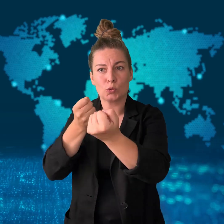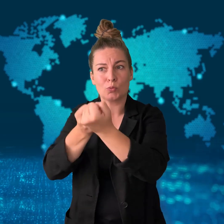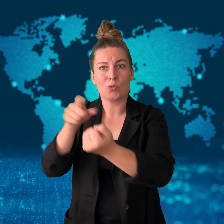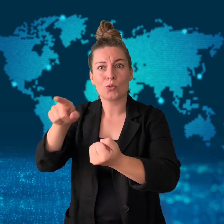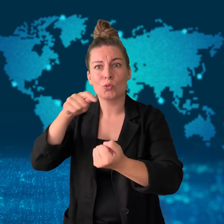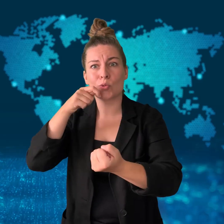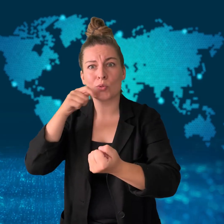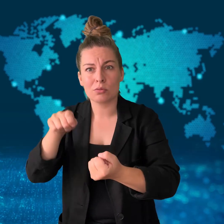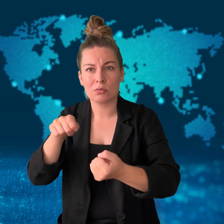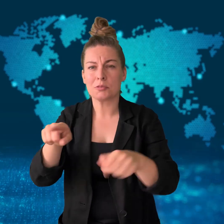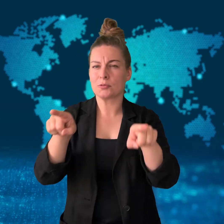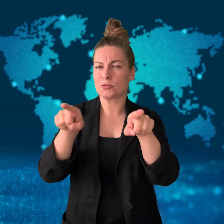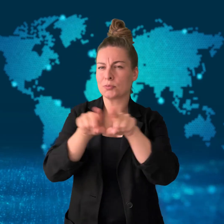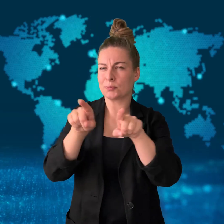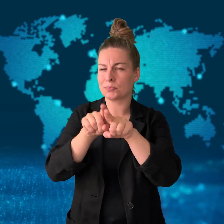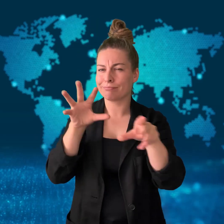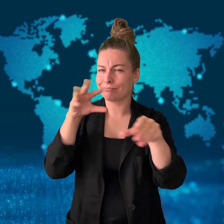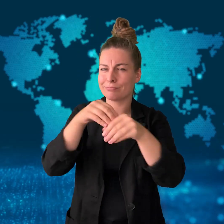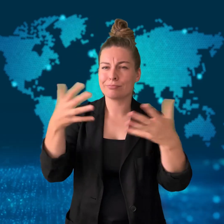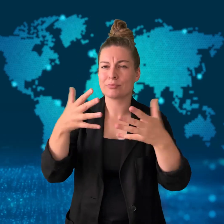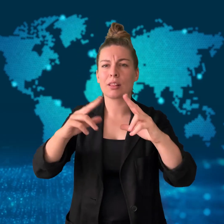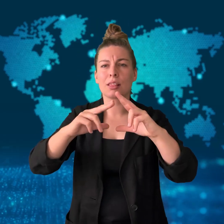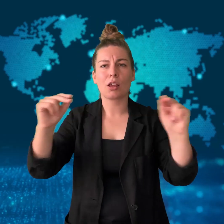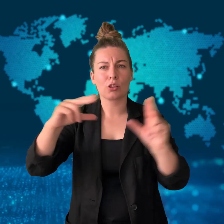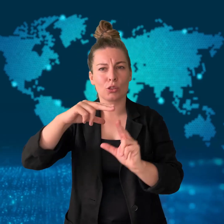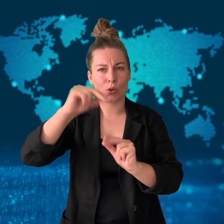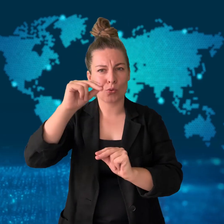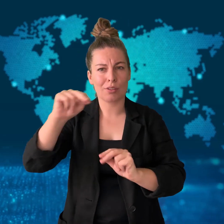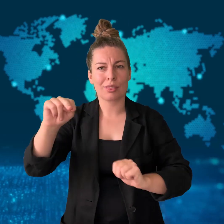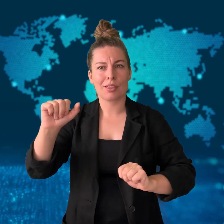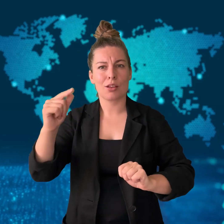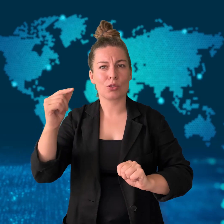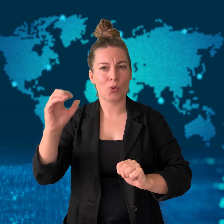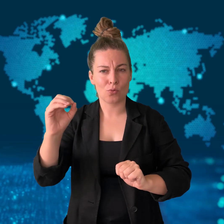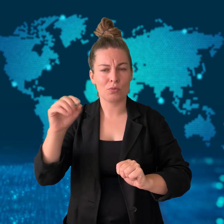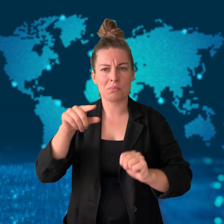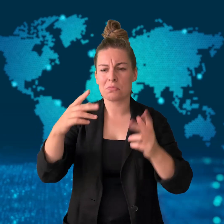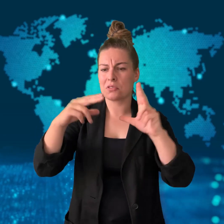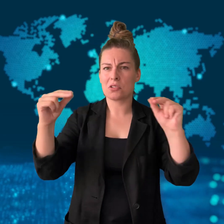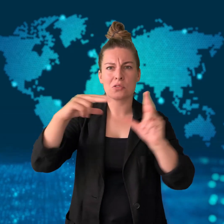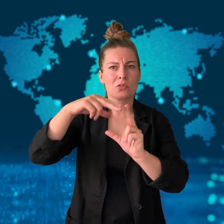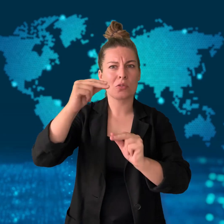His comments focused on Ukraine's Western supporters